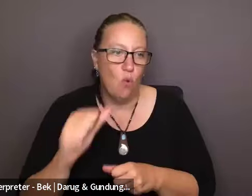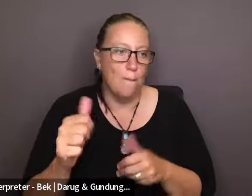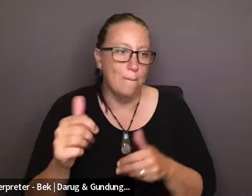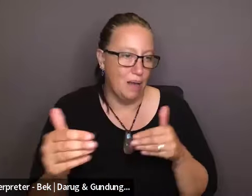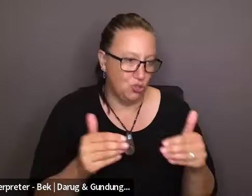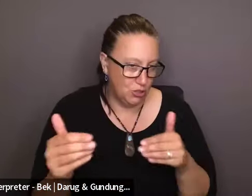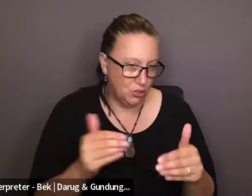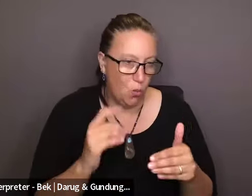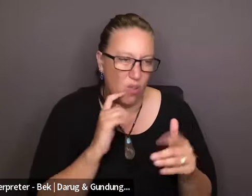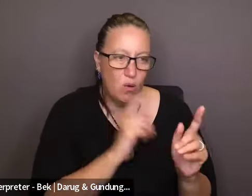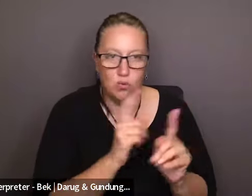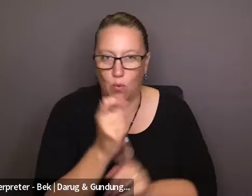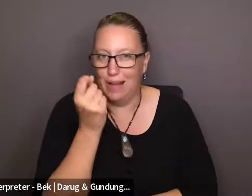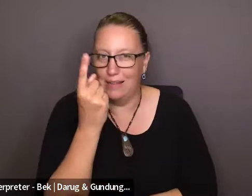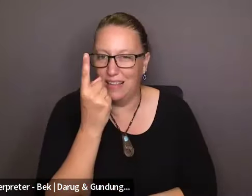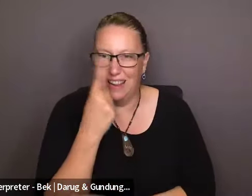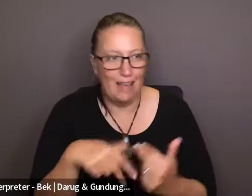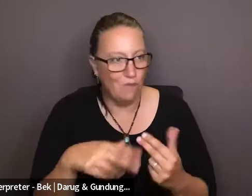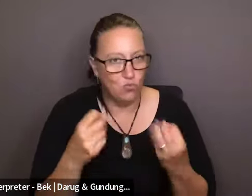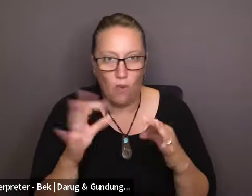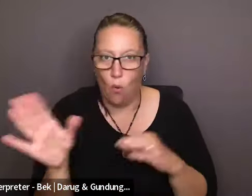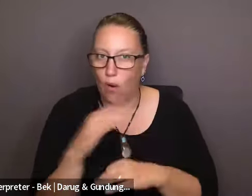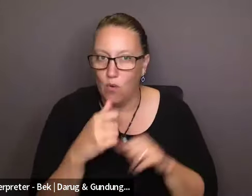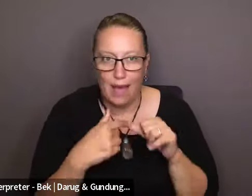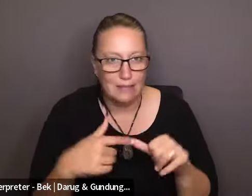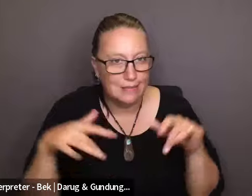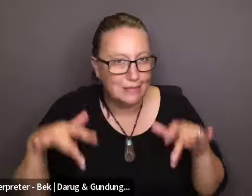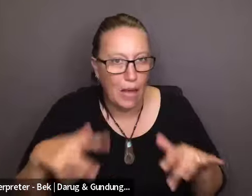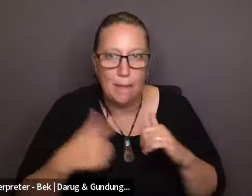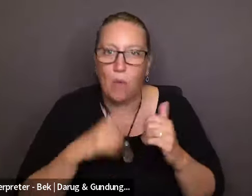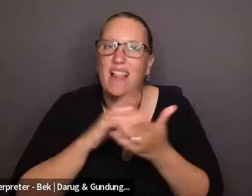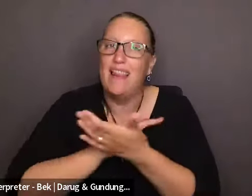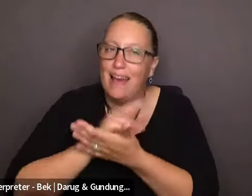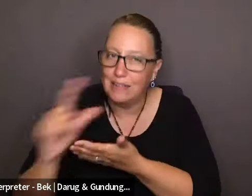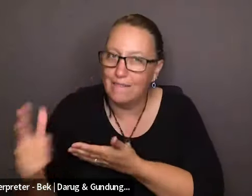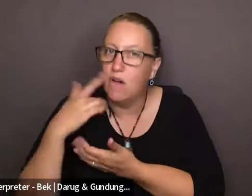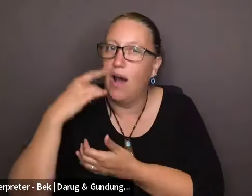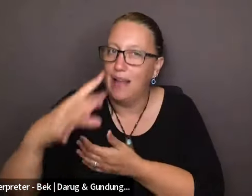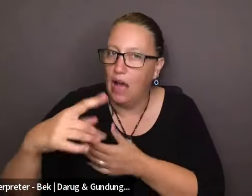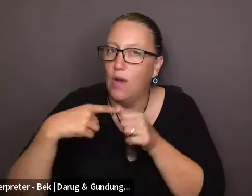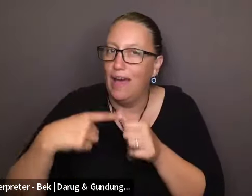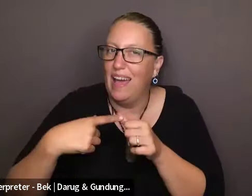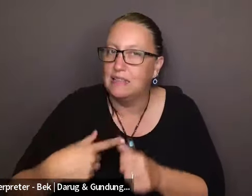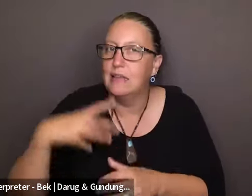showing that you understand some of the challenges around the payments, including it in your budget and